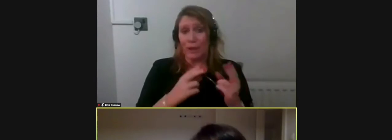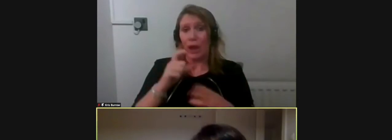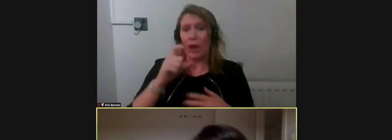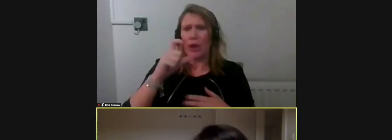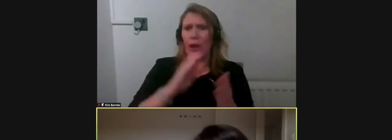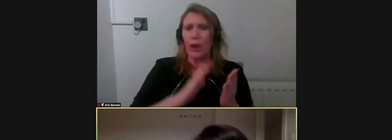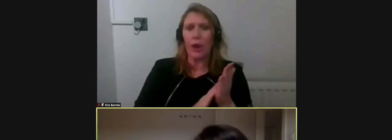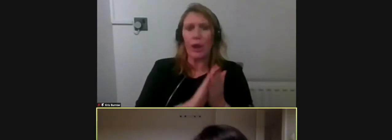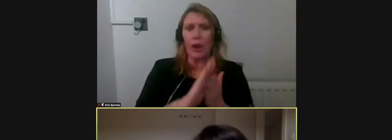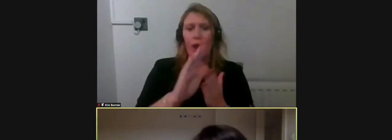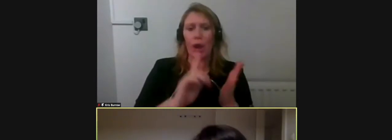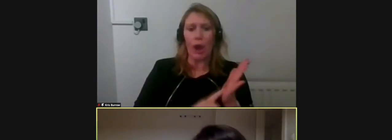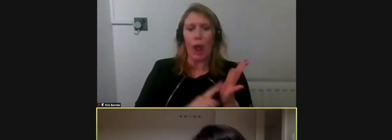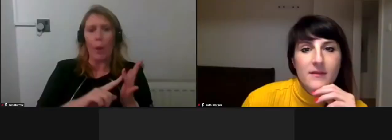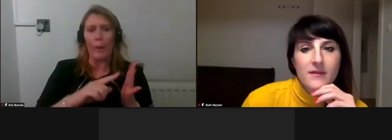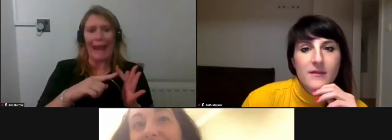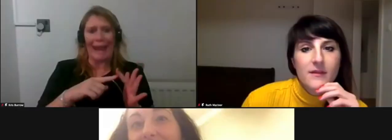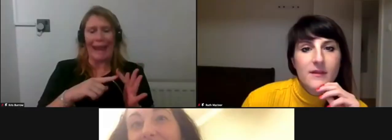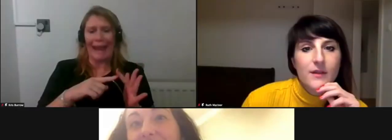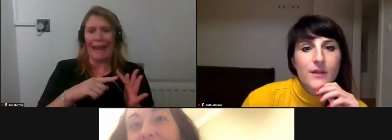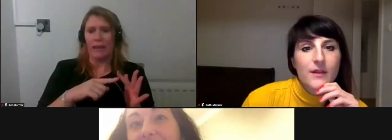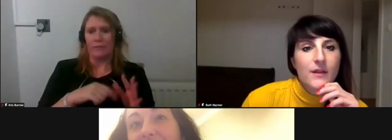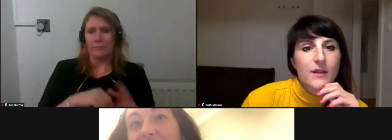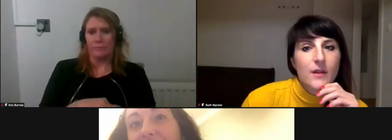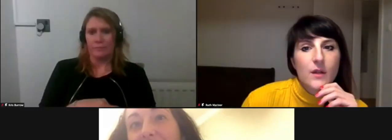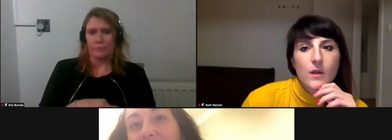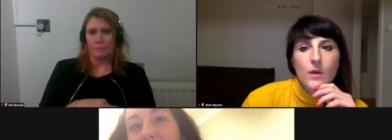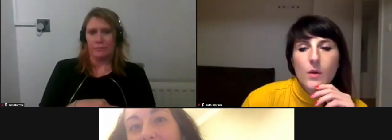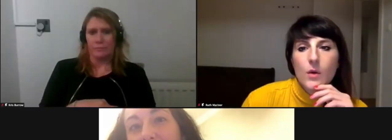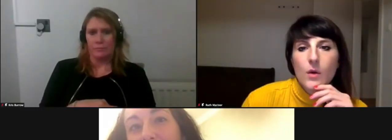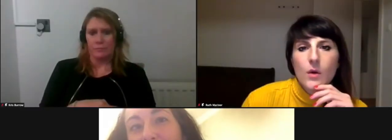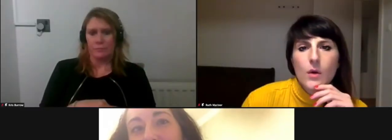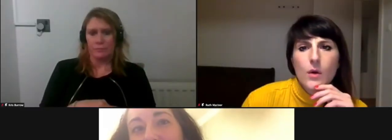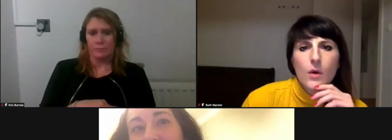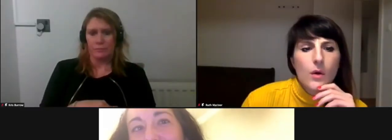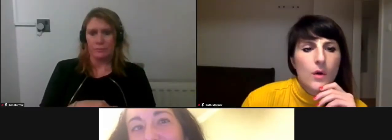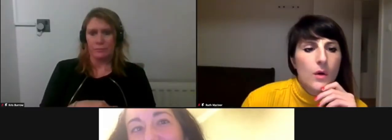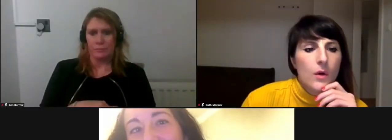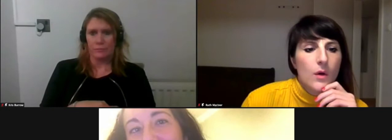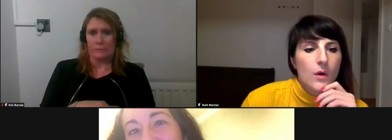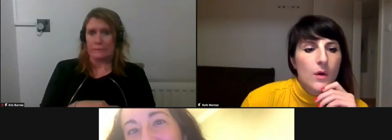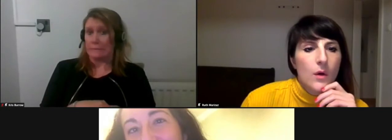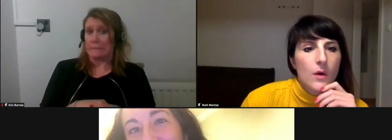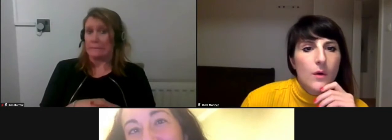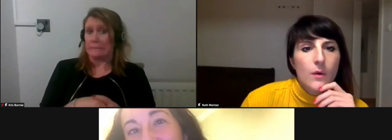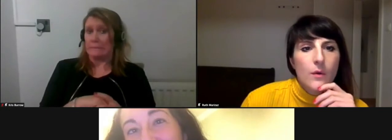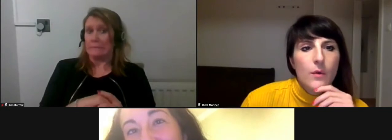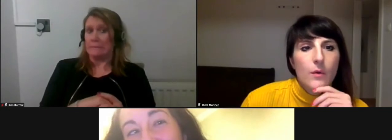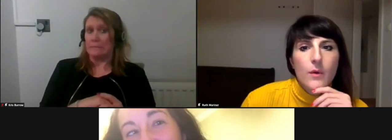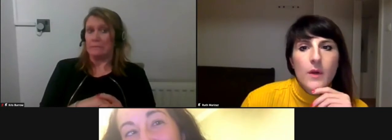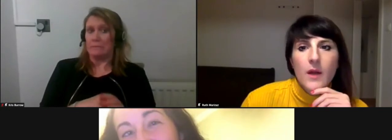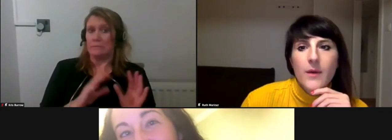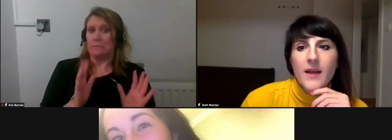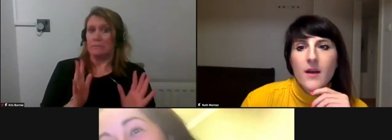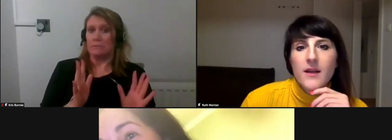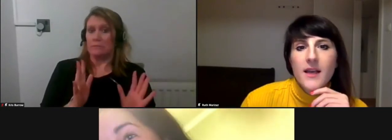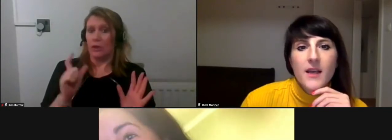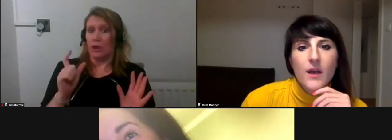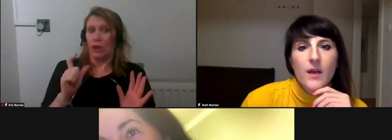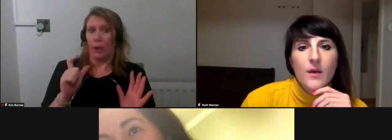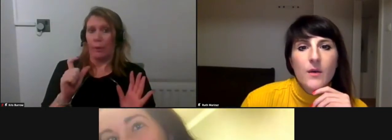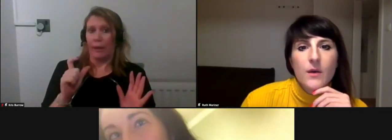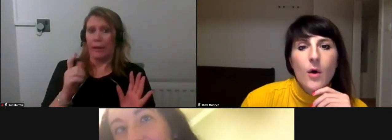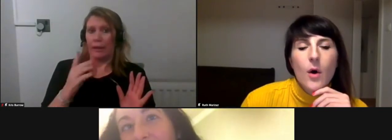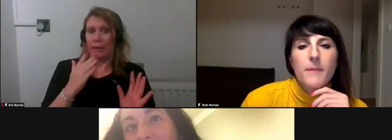Chloe I can't hear you, you're on mute.